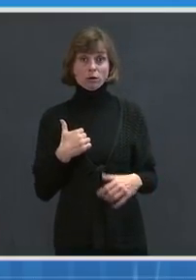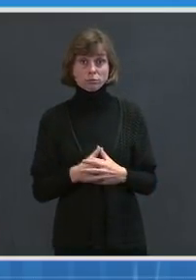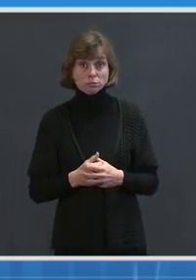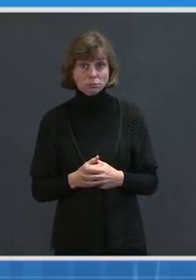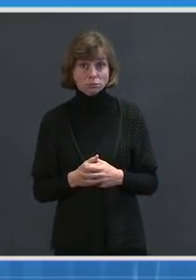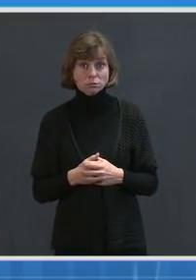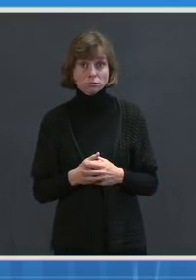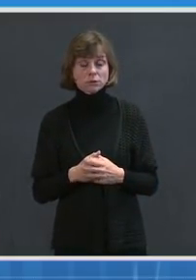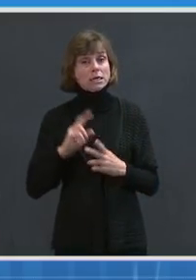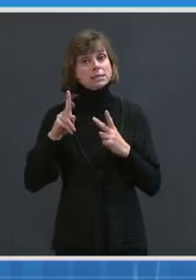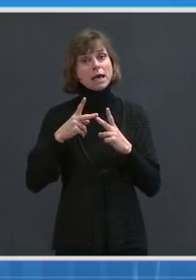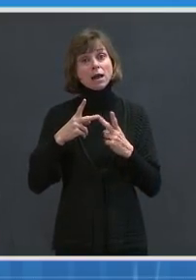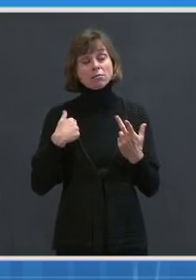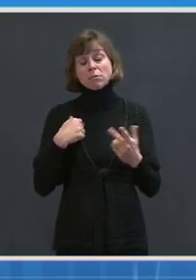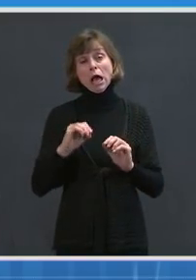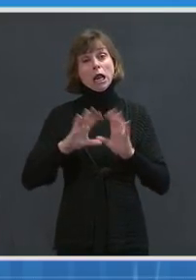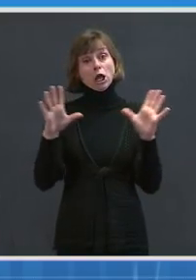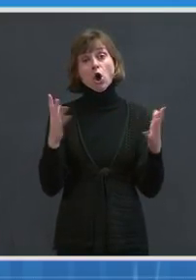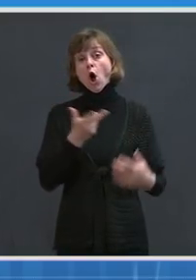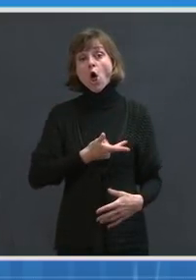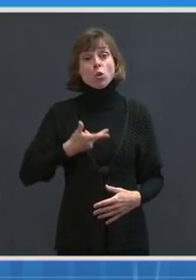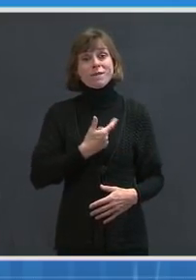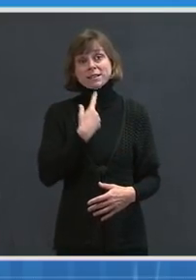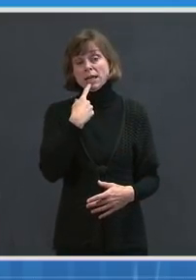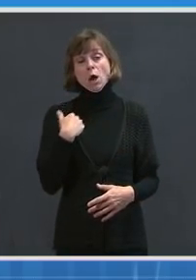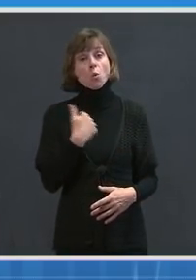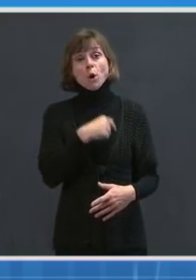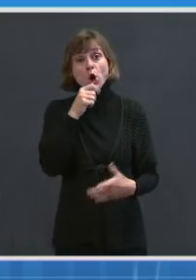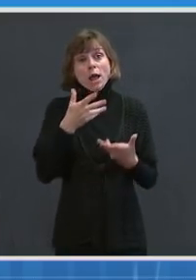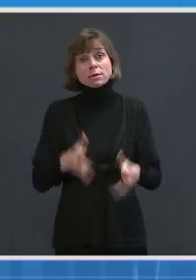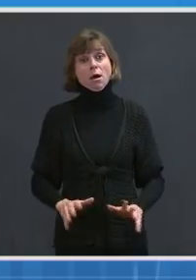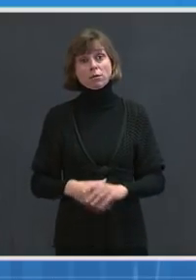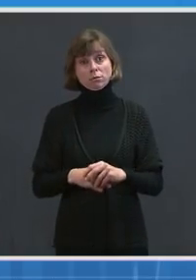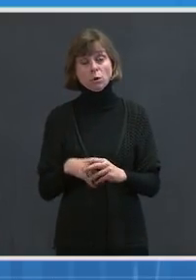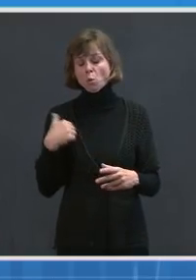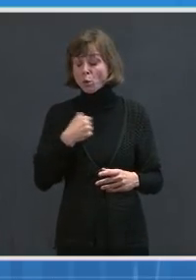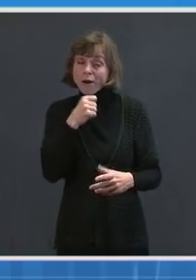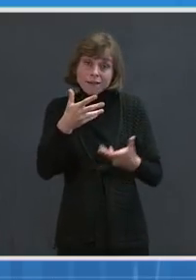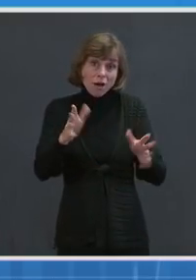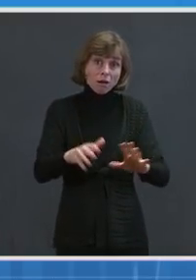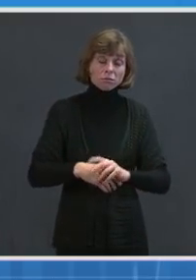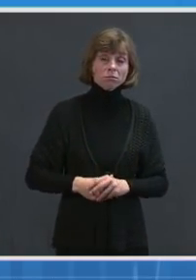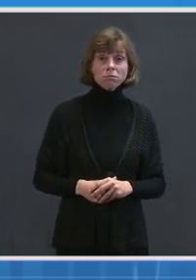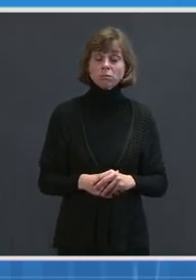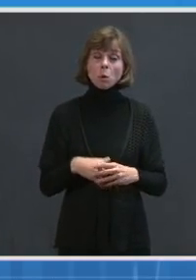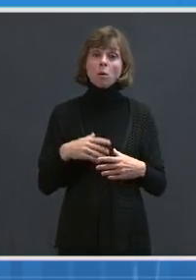we'll say it -- all three of us have said this: We're not done. We're not done. We're making progress,